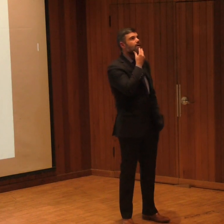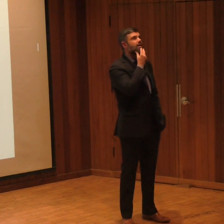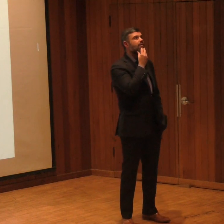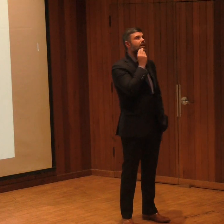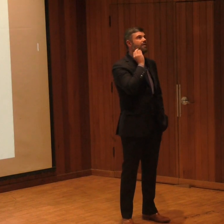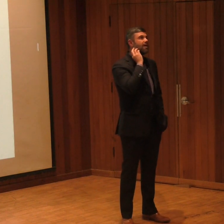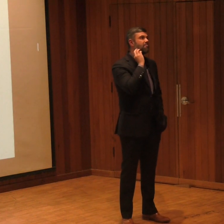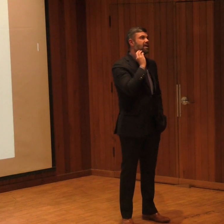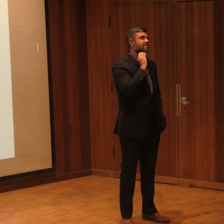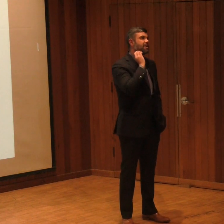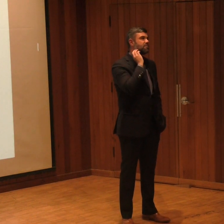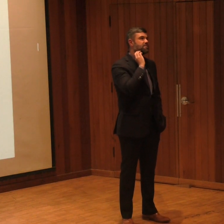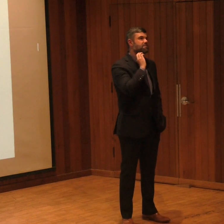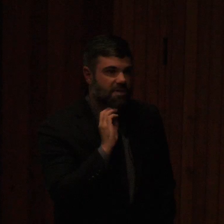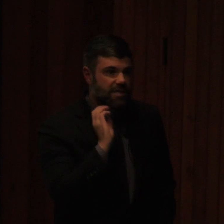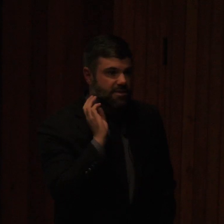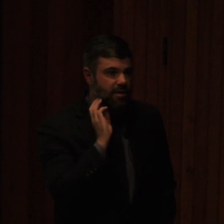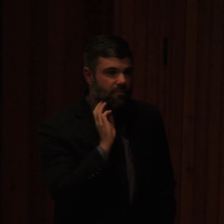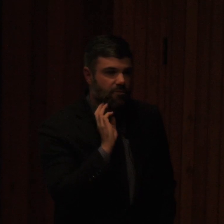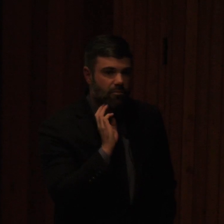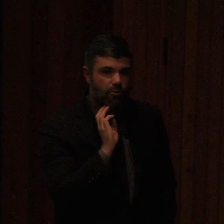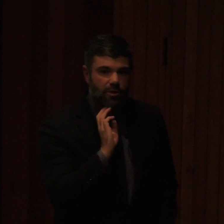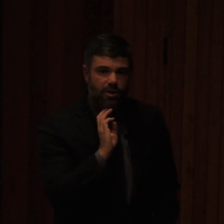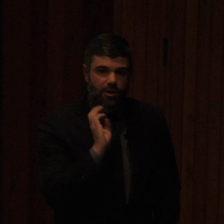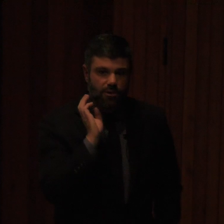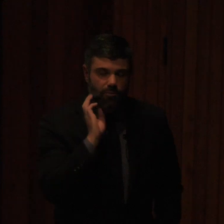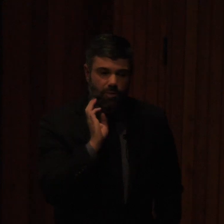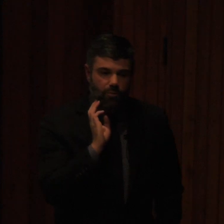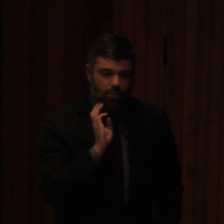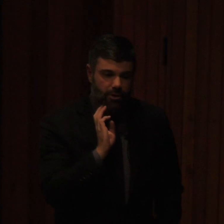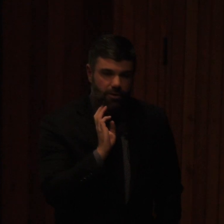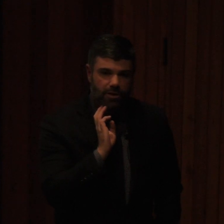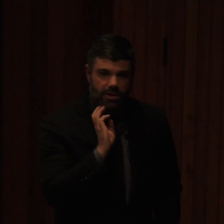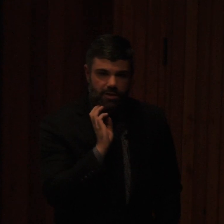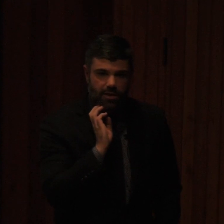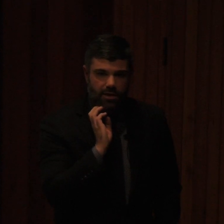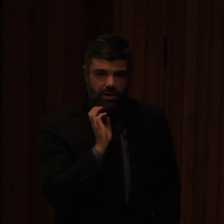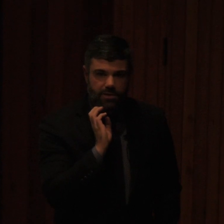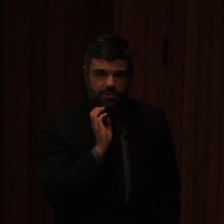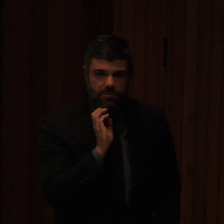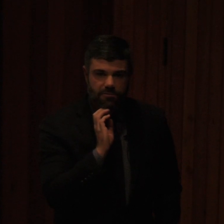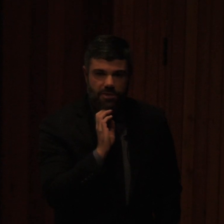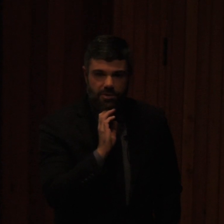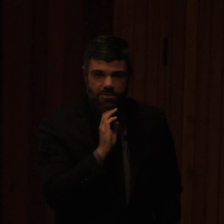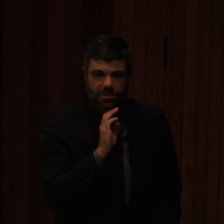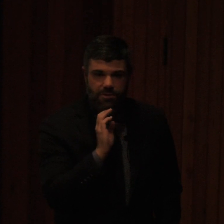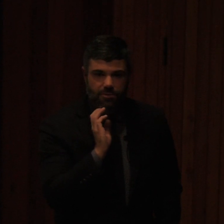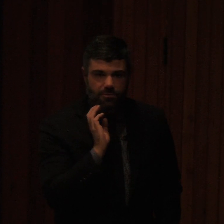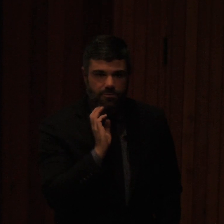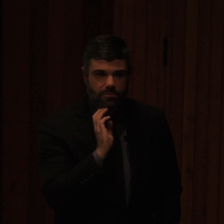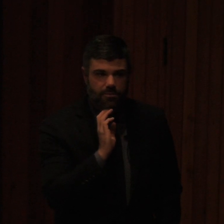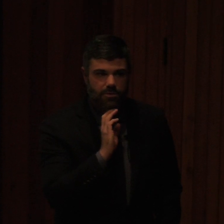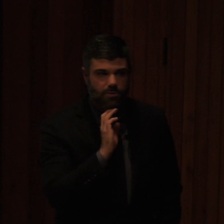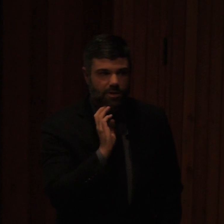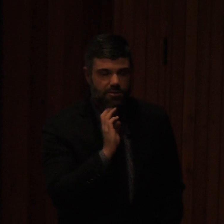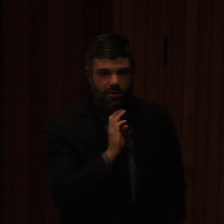Well, a lot of my examples of fixed come from more current films, you know, 2012's Looper,